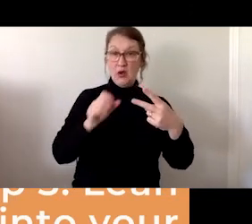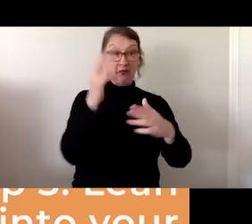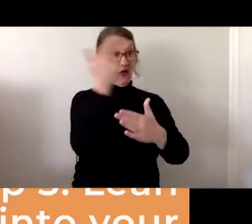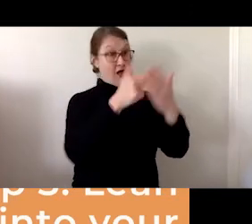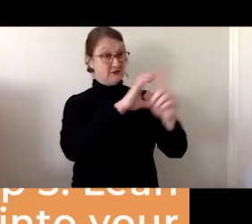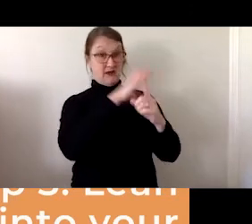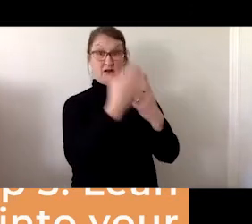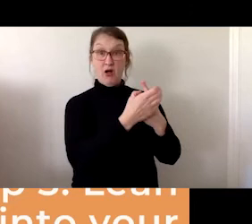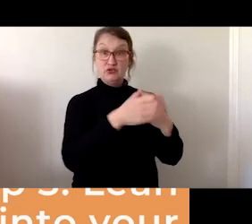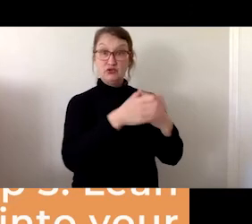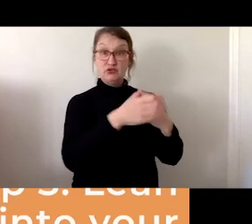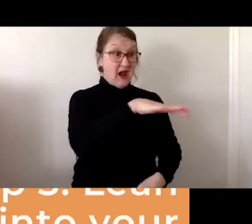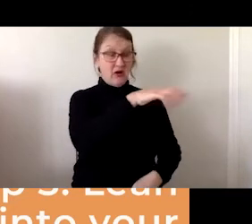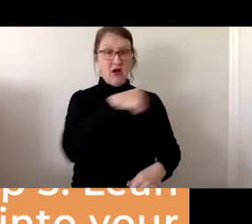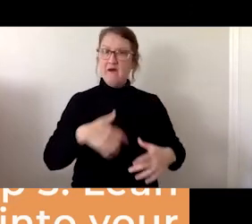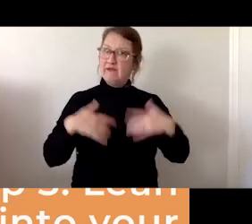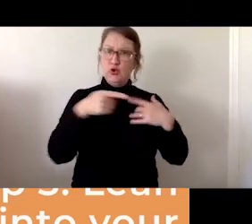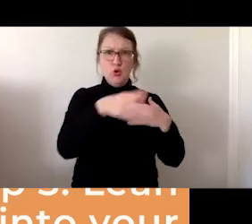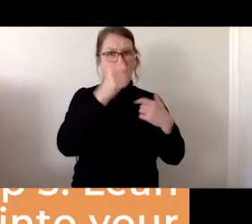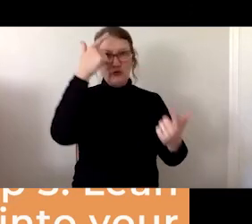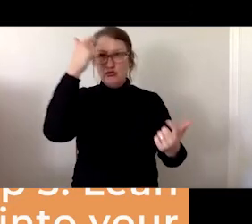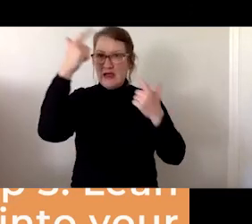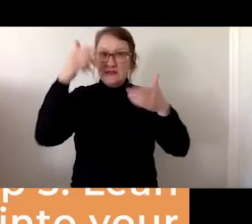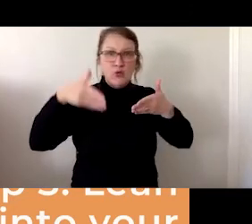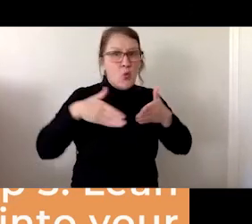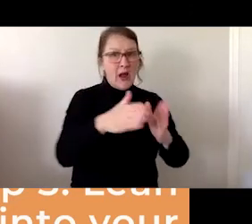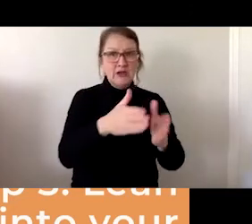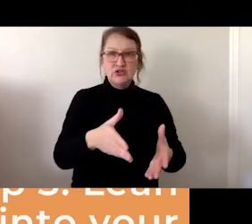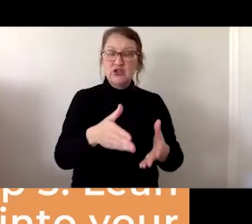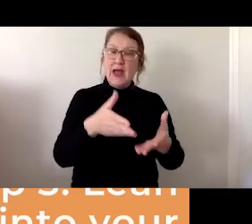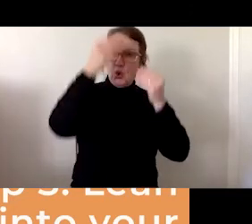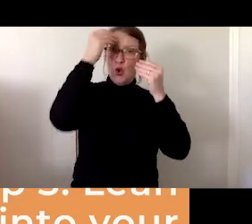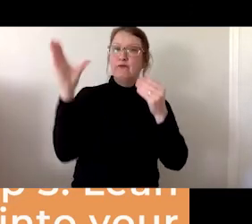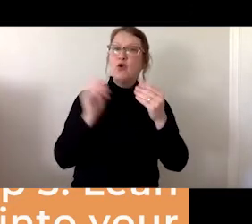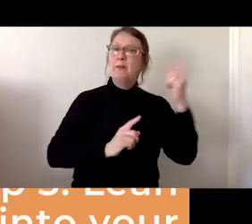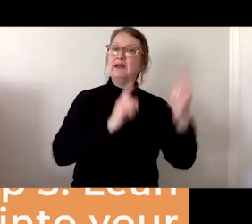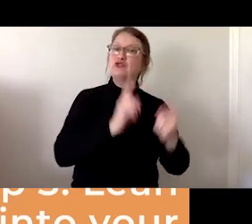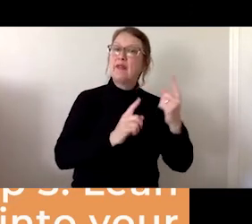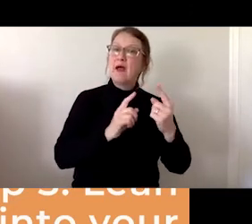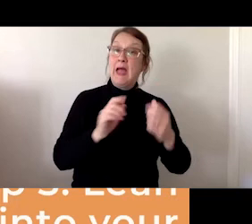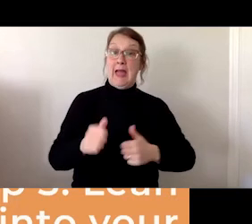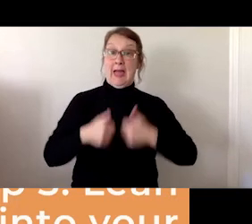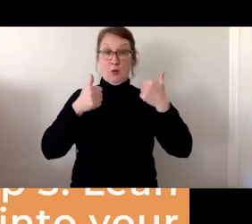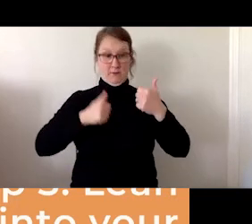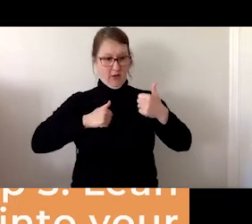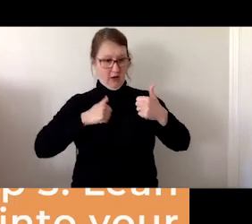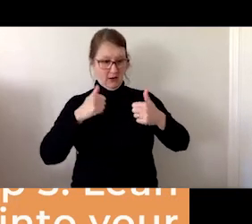innovative approaches to this. Learn from each other. Again, our white paper, In Search Of Sustainability, talks to this.